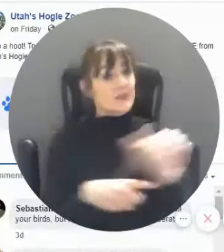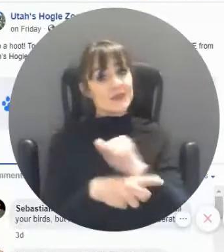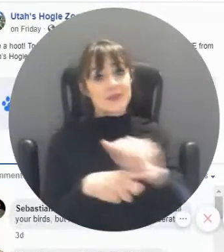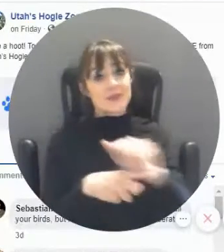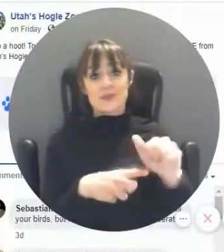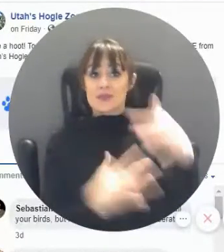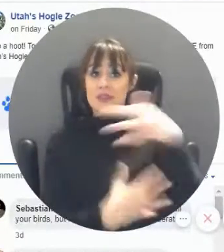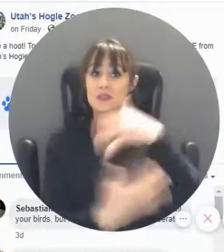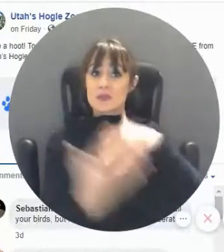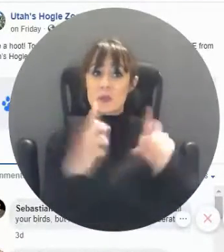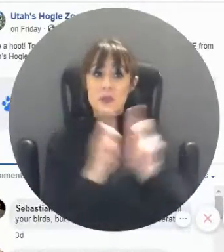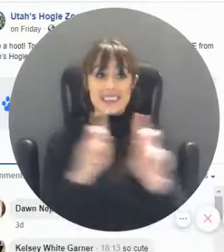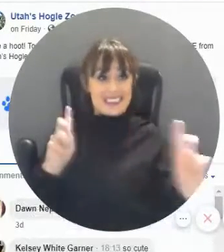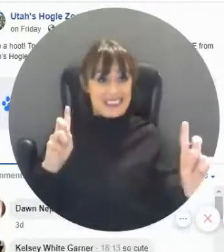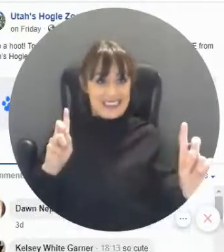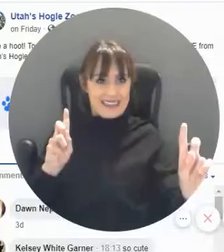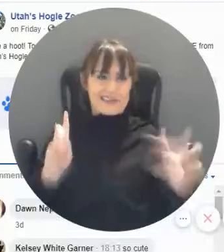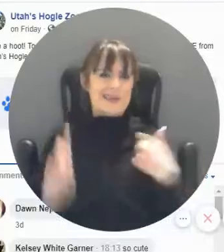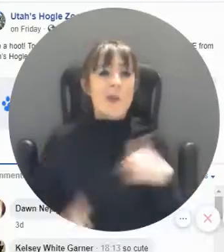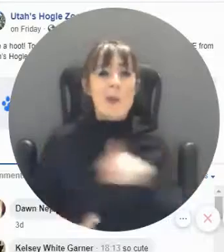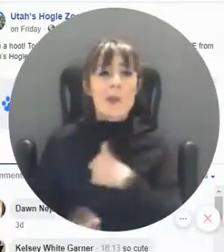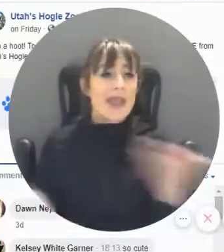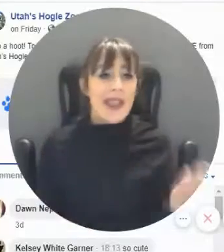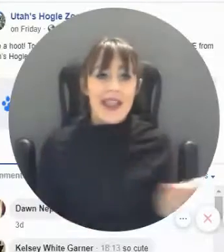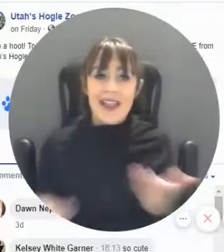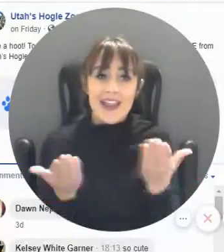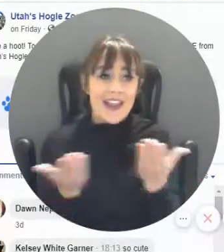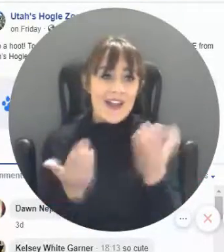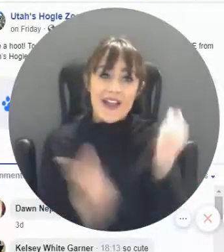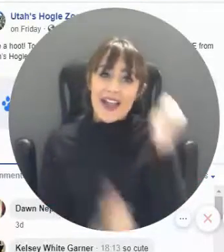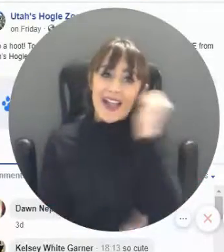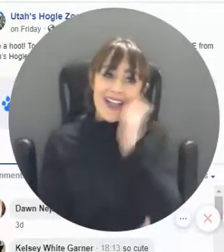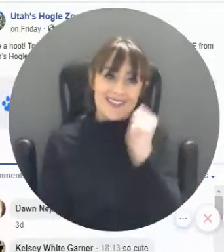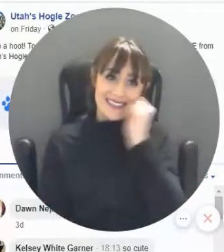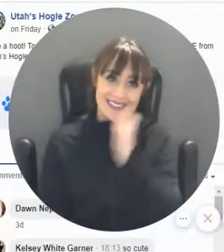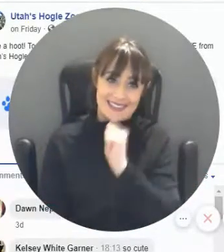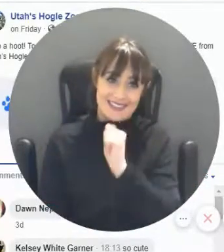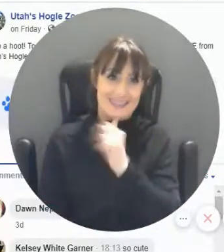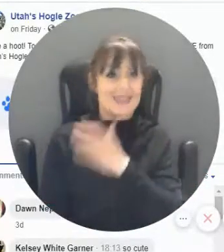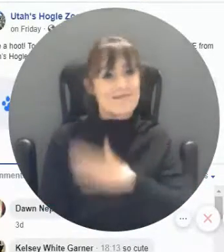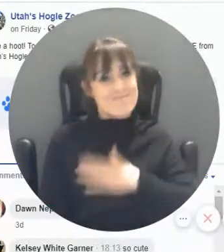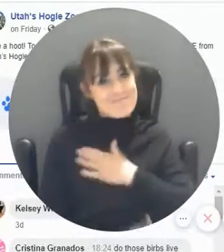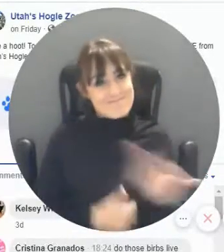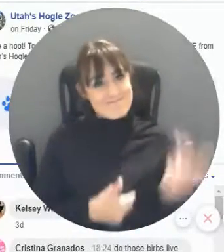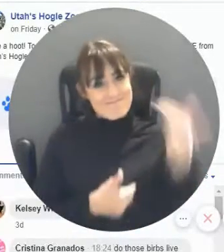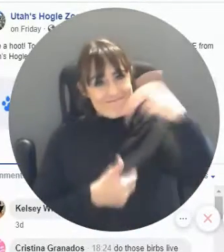doing these field trips throughout the zoo. So please join us tomorrow at 11:30. Tell your friends & family.